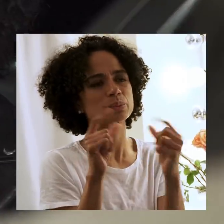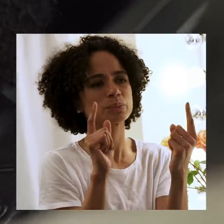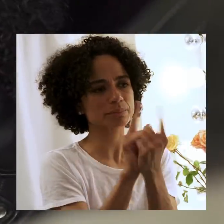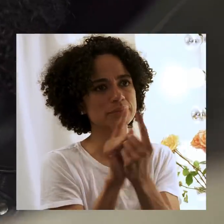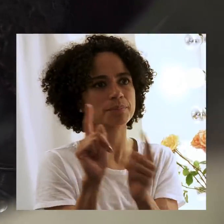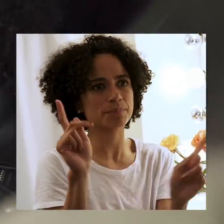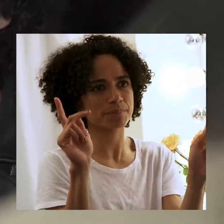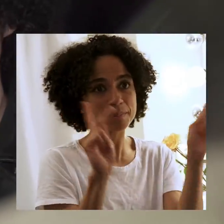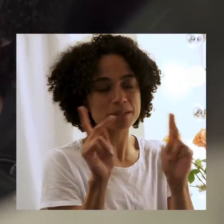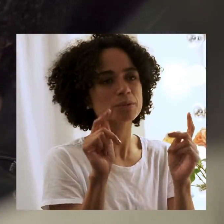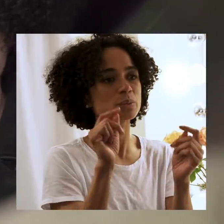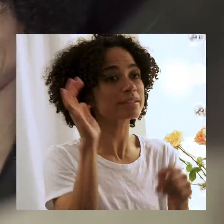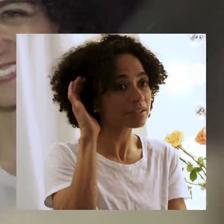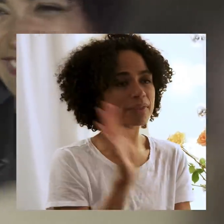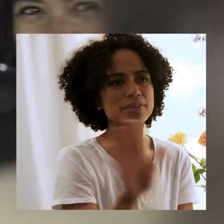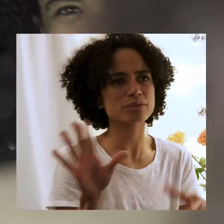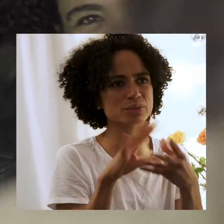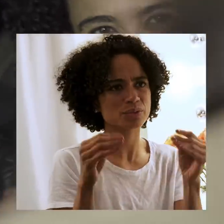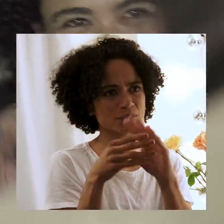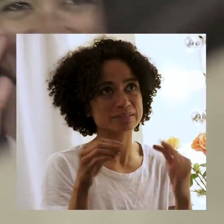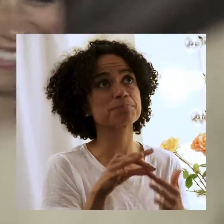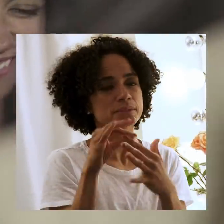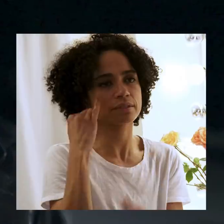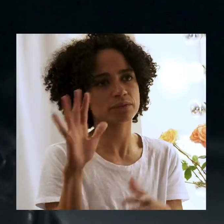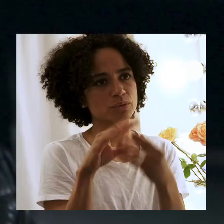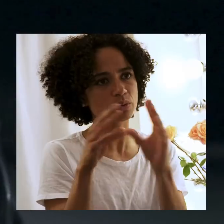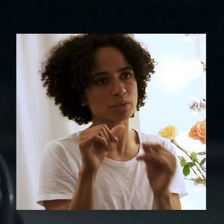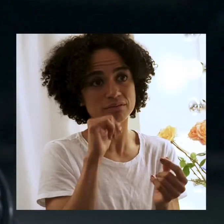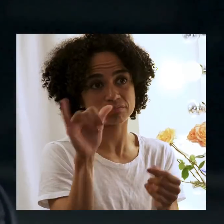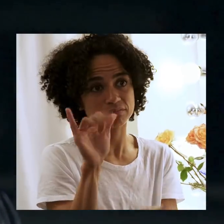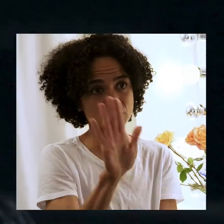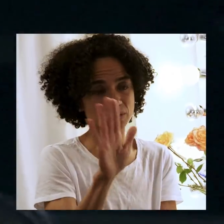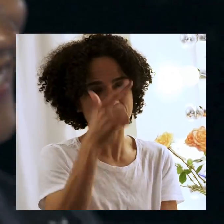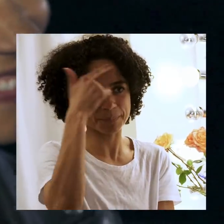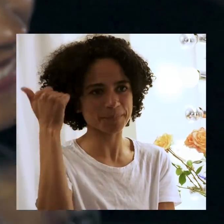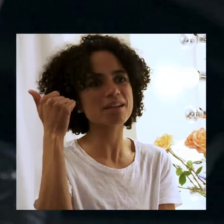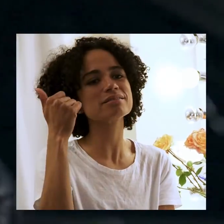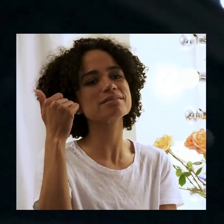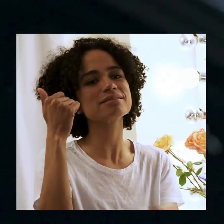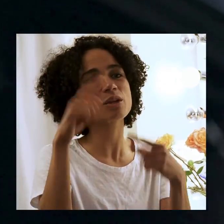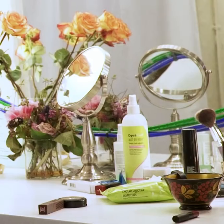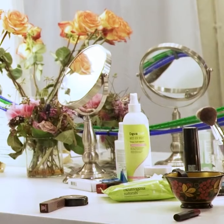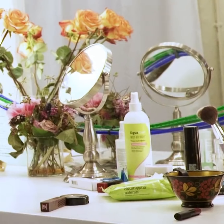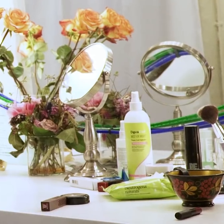So I think it's really important to meet people, to hear their stories, especially if their stories are not like yours.